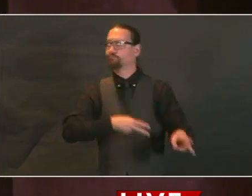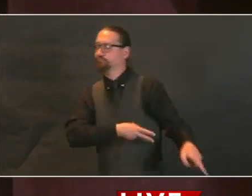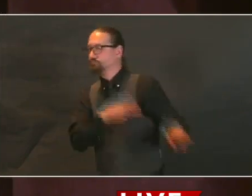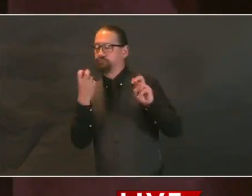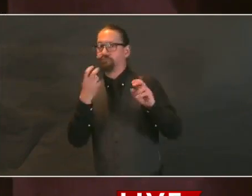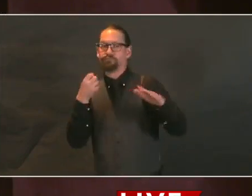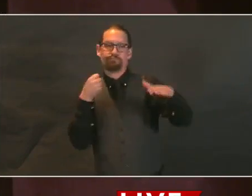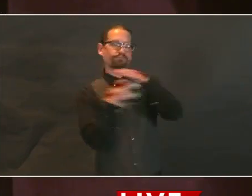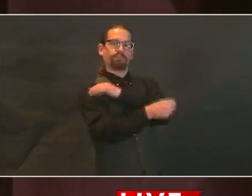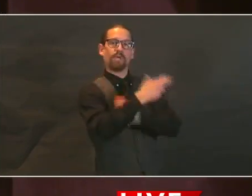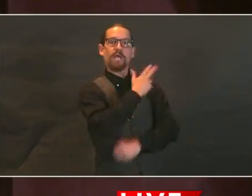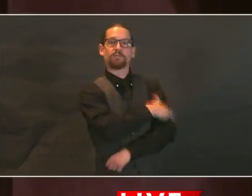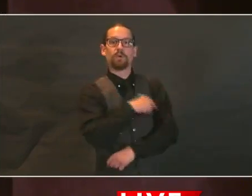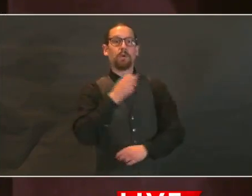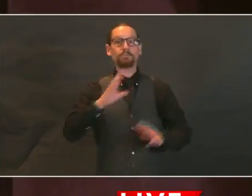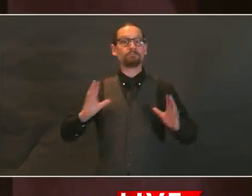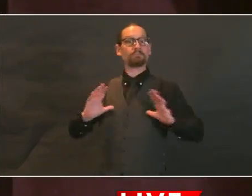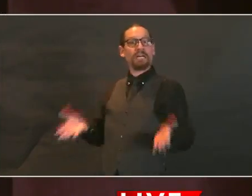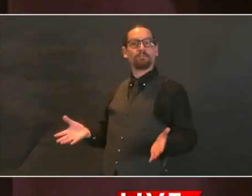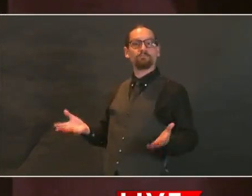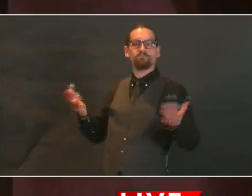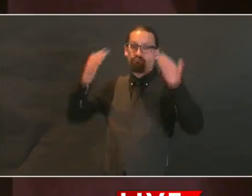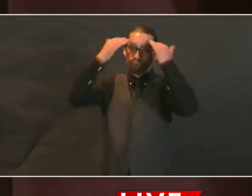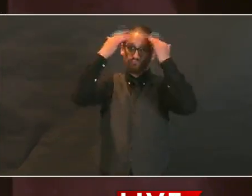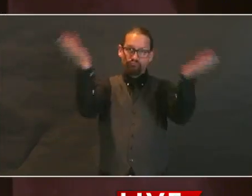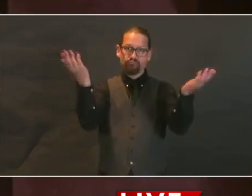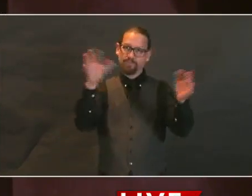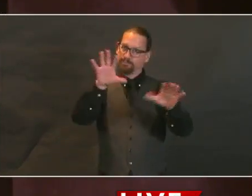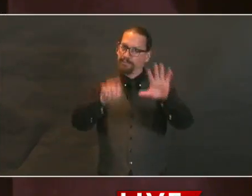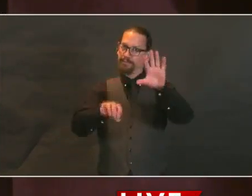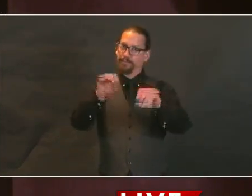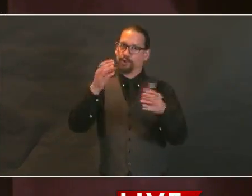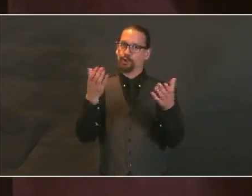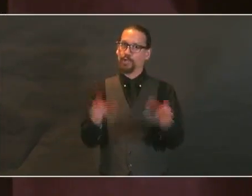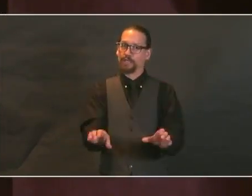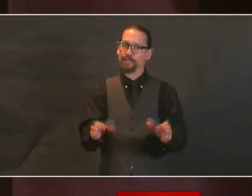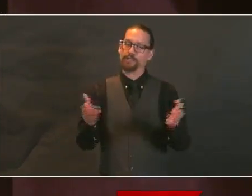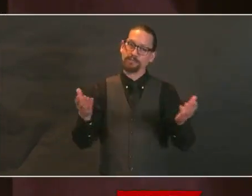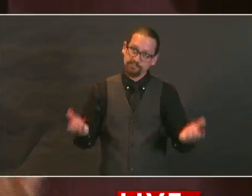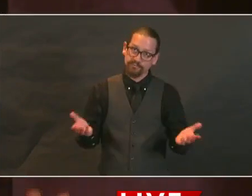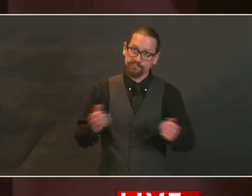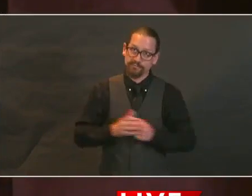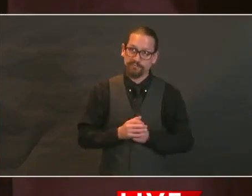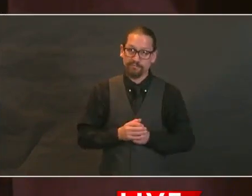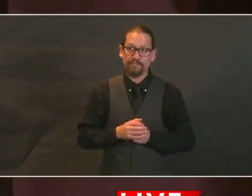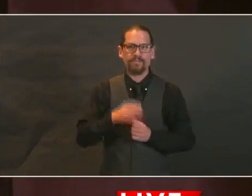AND NOW ENDING UP IN THE HOSPITAL. THINK ABOUT THAT.